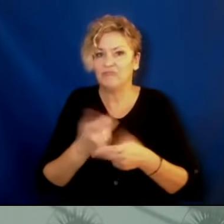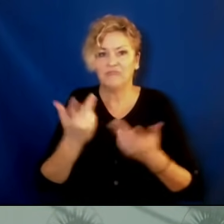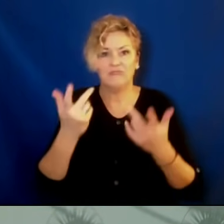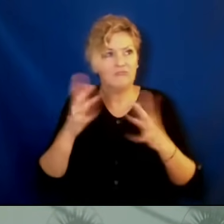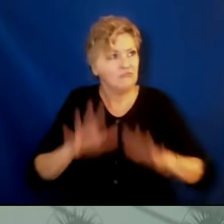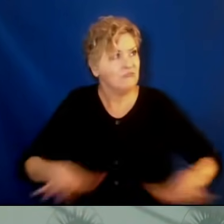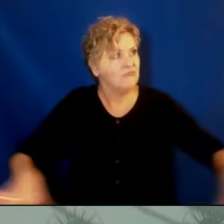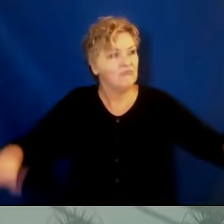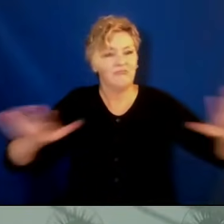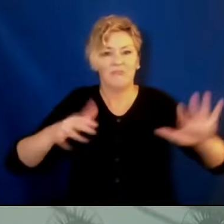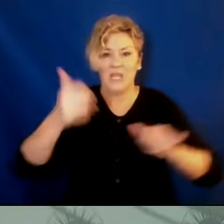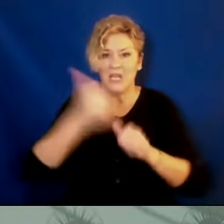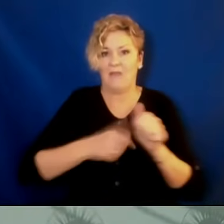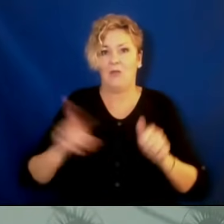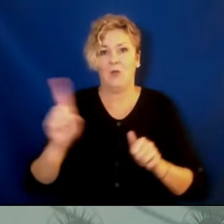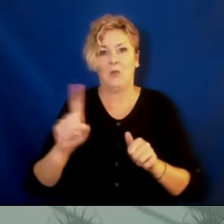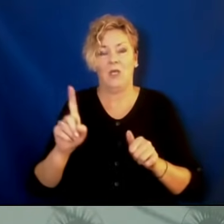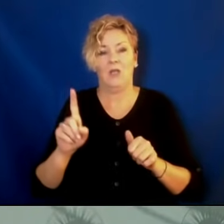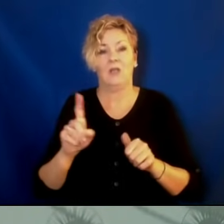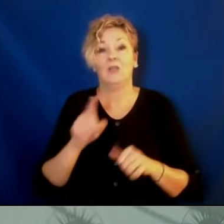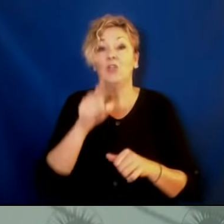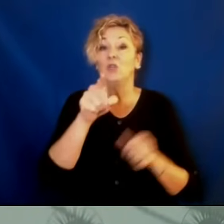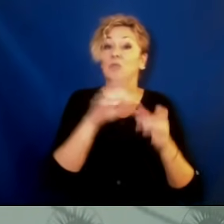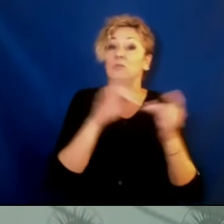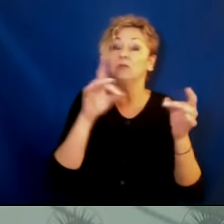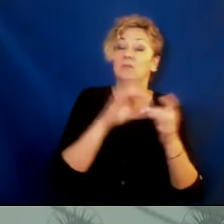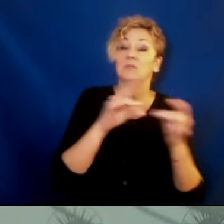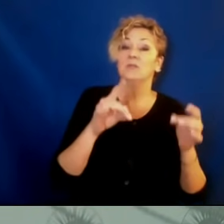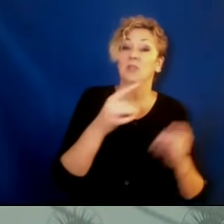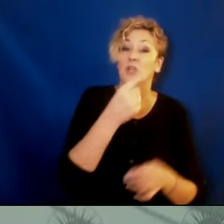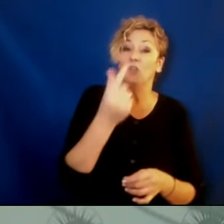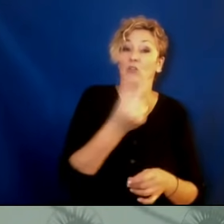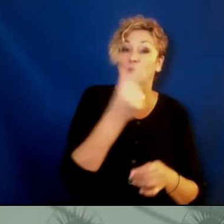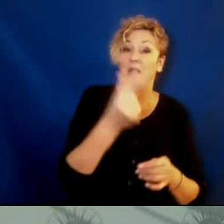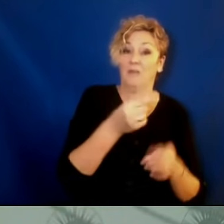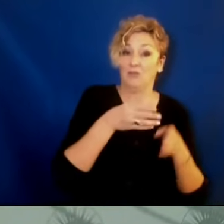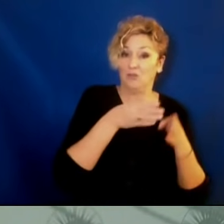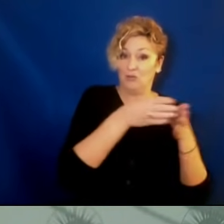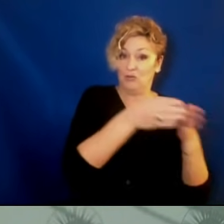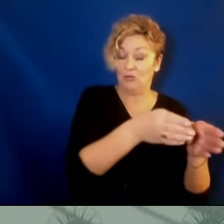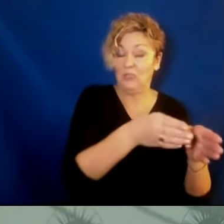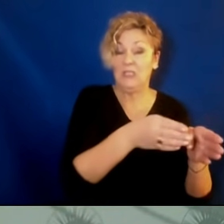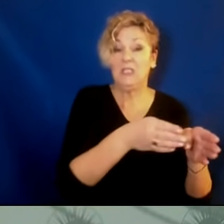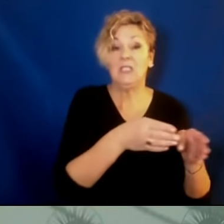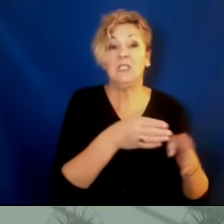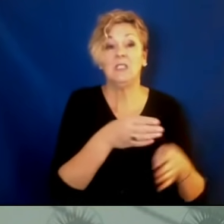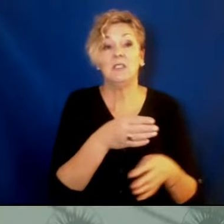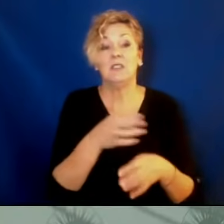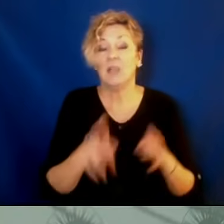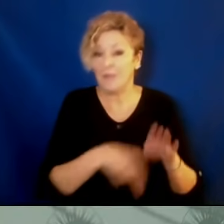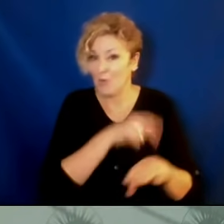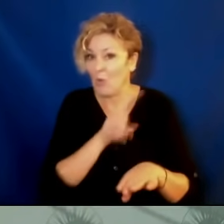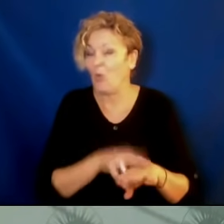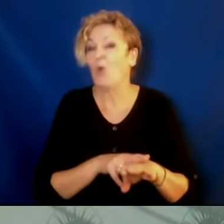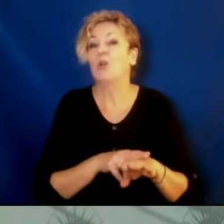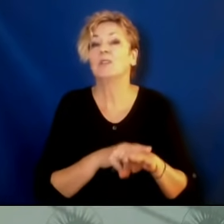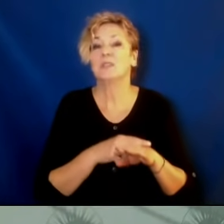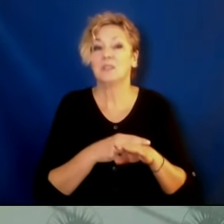is a worldwide pandemic and can affect us everywhere, which is why we need people to take action everywhere in British Columbia because